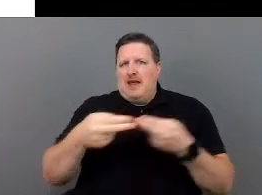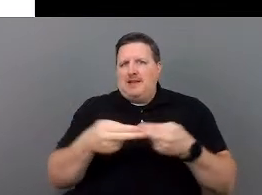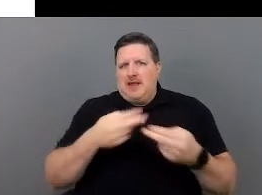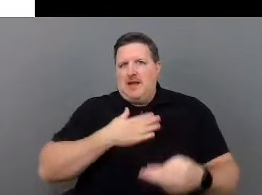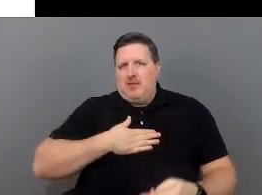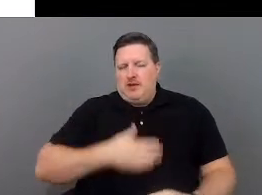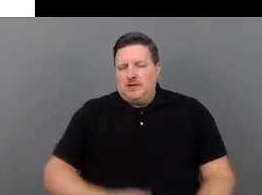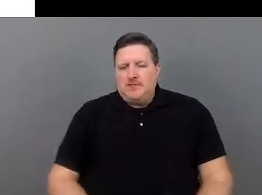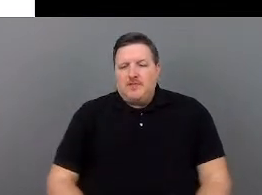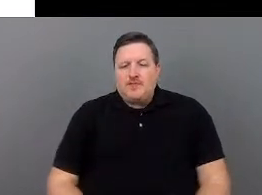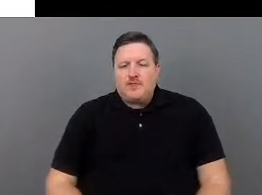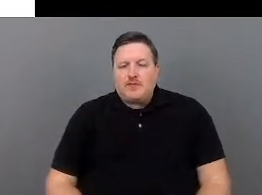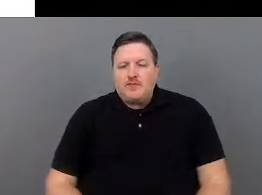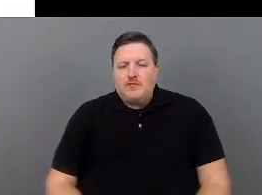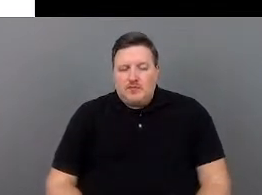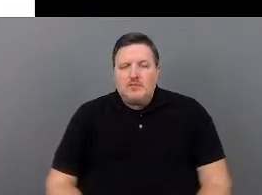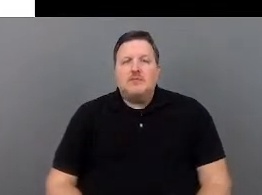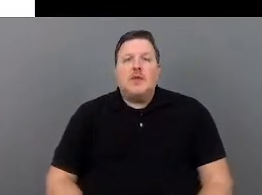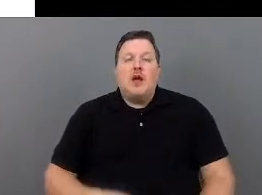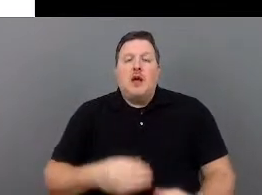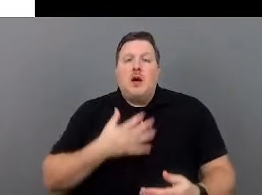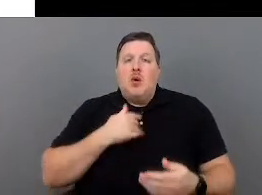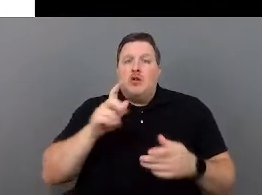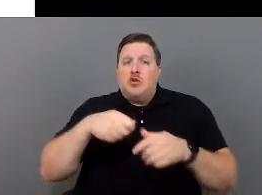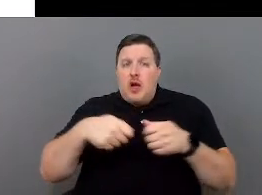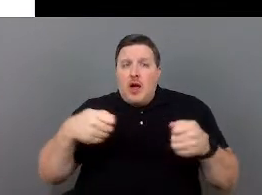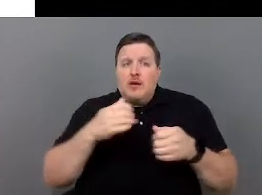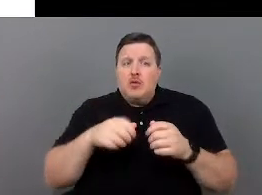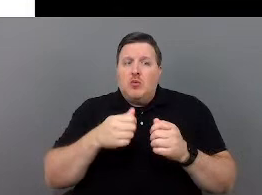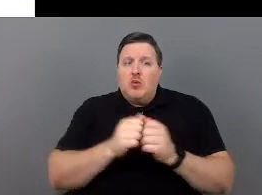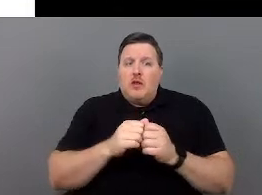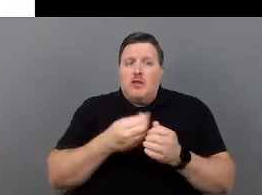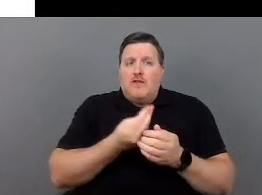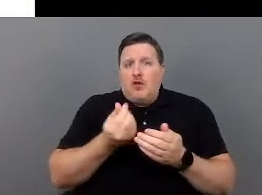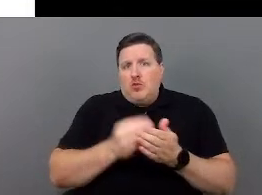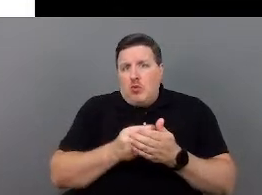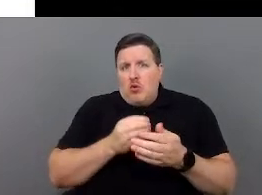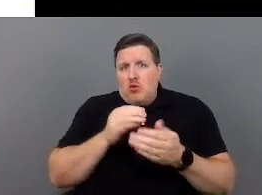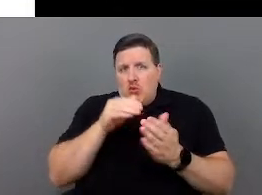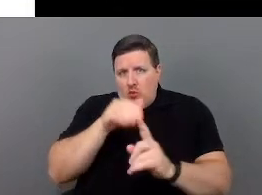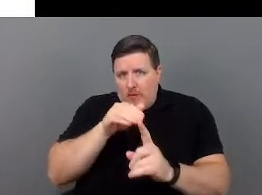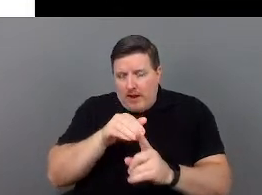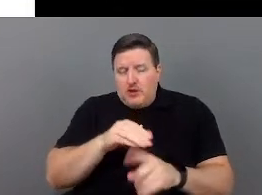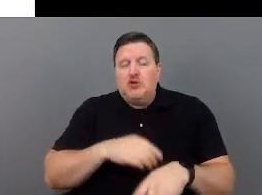SO I WANT TO END WITH A COUPLE OF REMINDERS FROM THE ASSESSOR'S OFFICE. AS YOU KNOW, A SPECIFIC PROPERTY'S TAX CAN